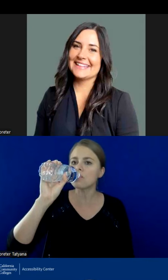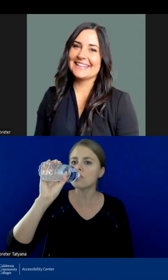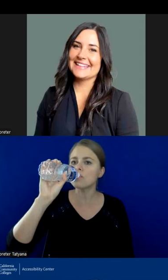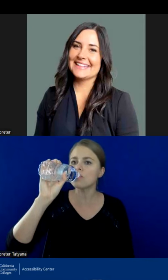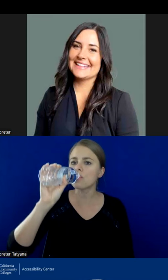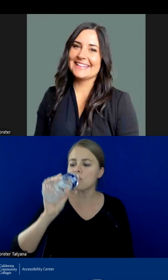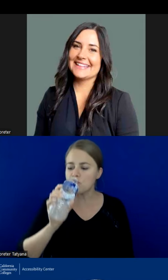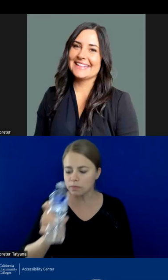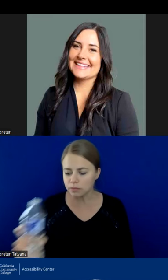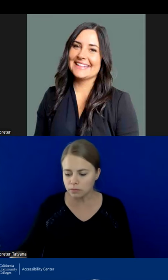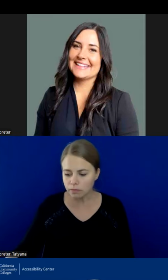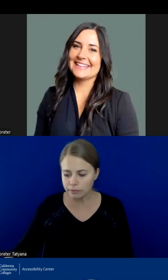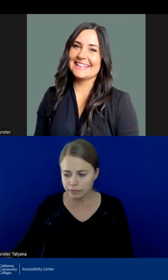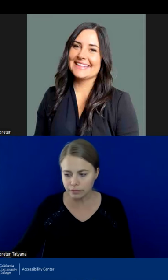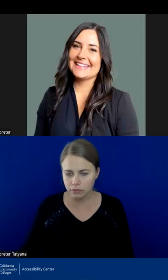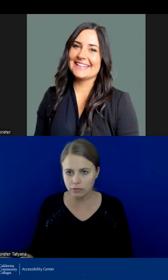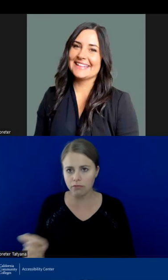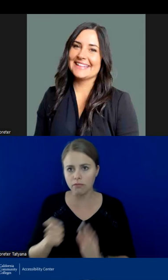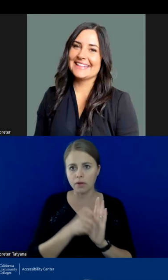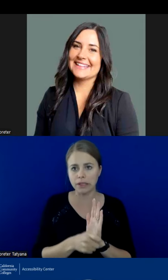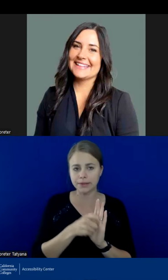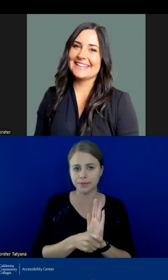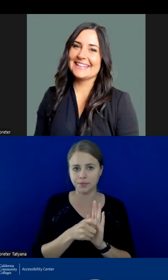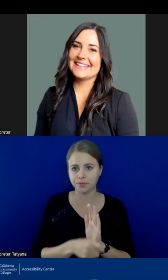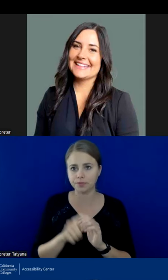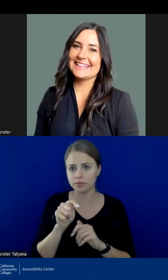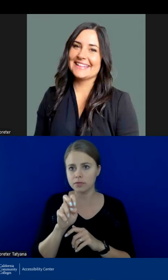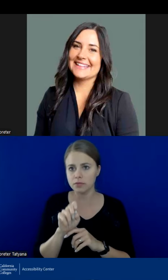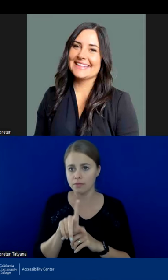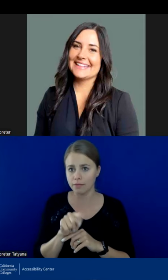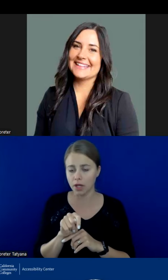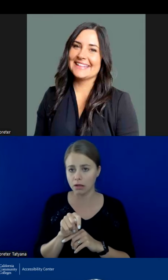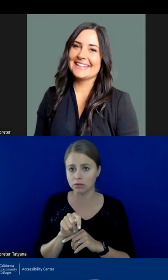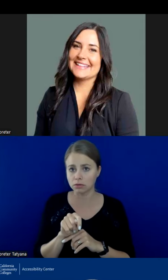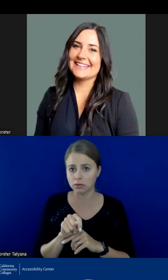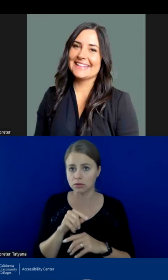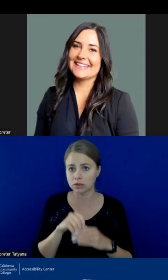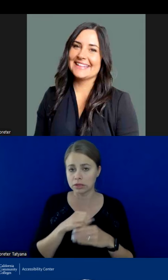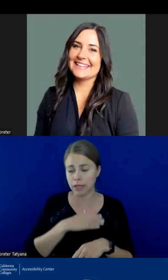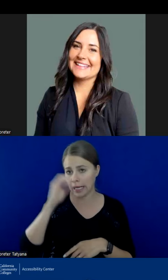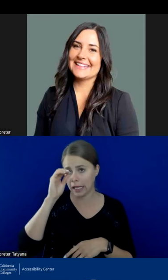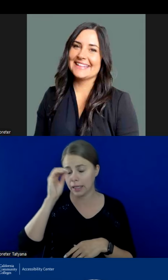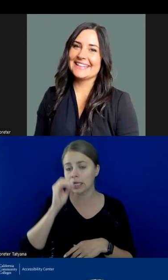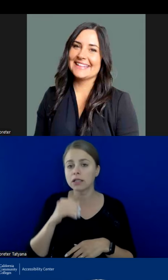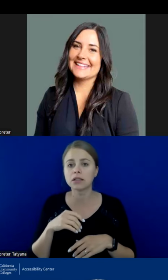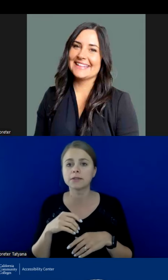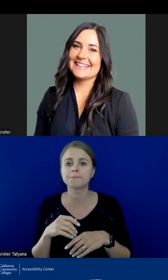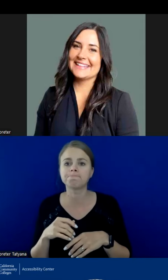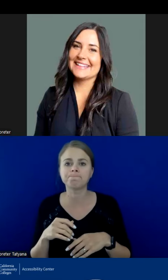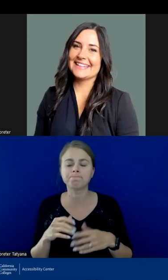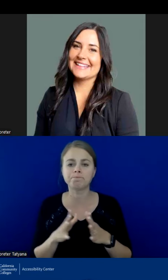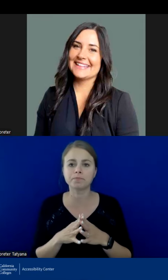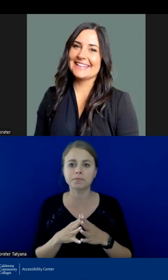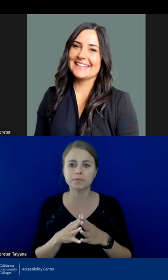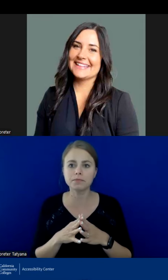Writing alt text in my opinion in many ways is an art